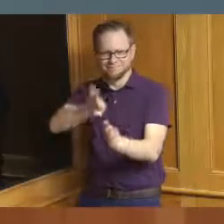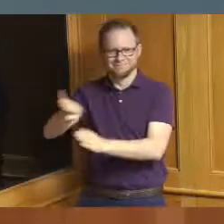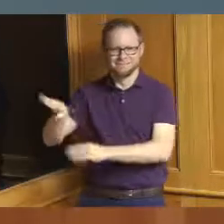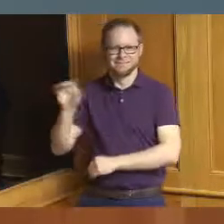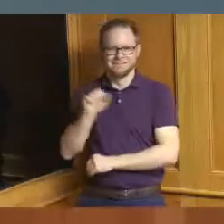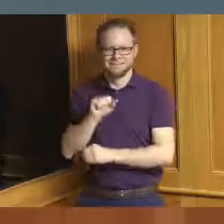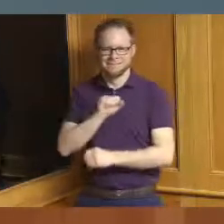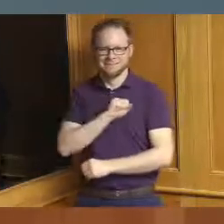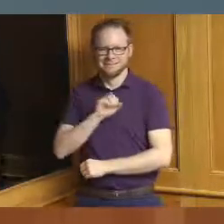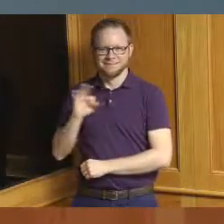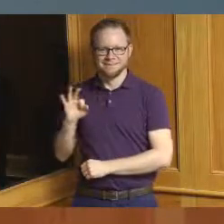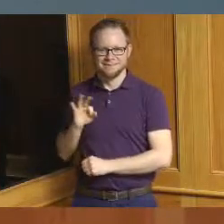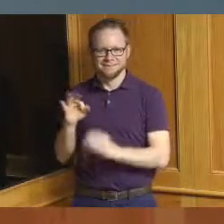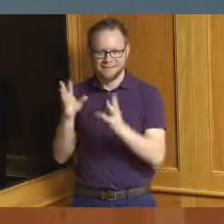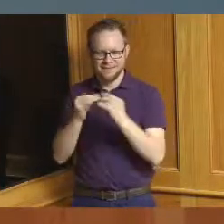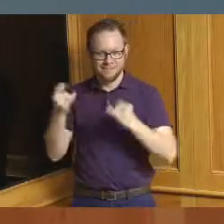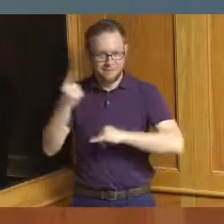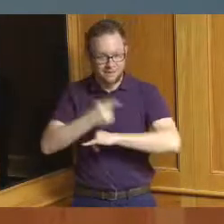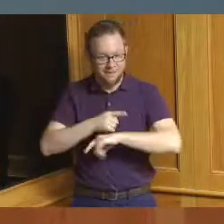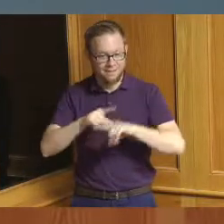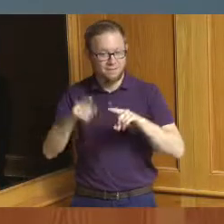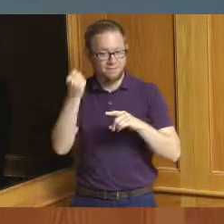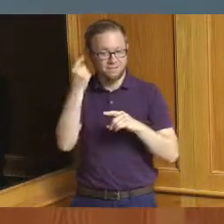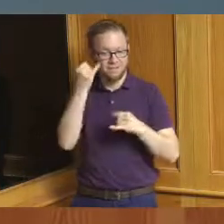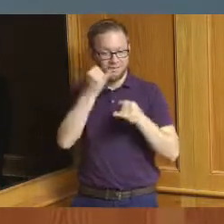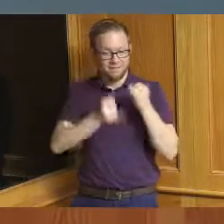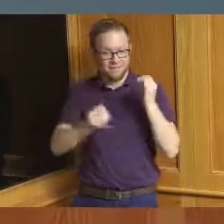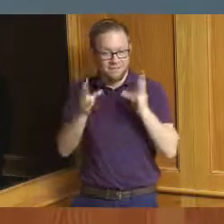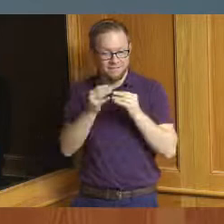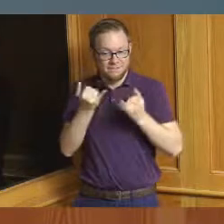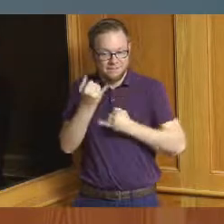but it will be our last meeting we're going to bring forward why don't we introduce ourselves